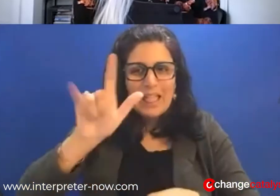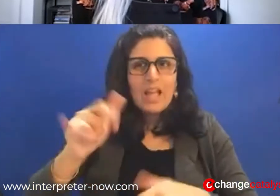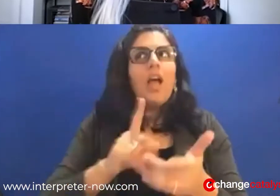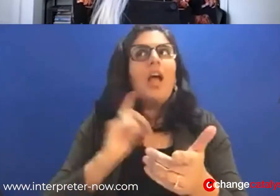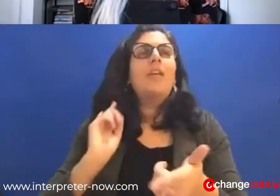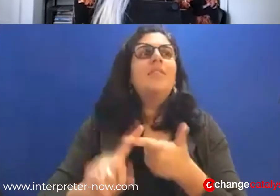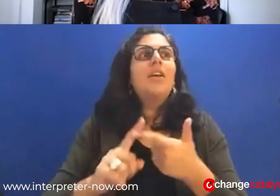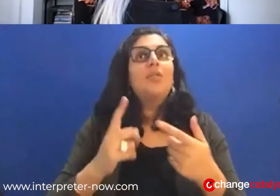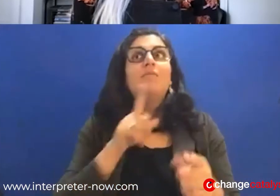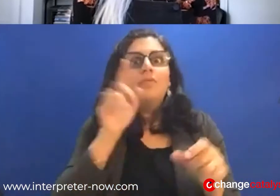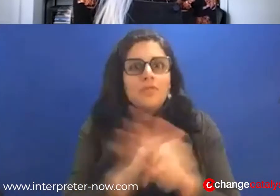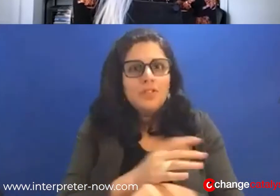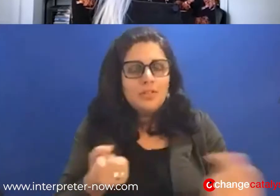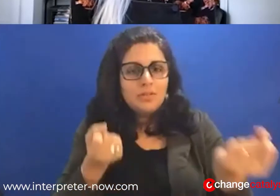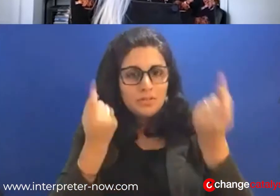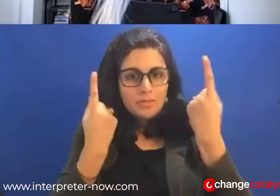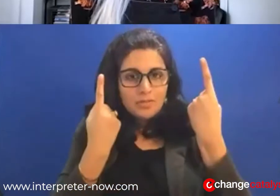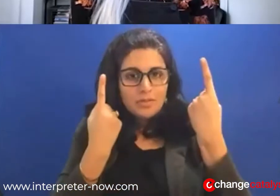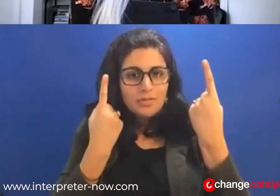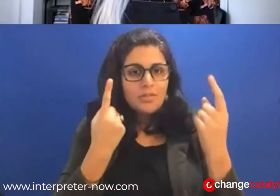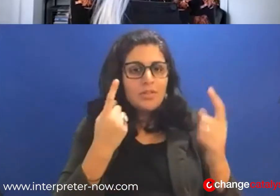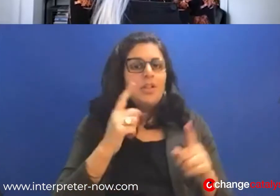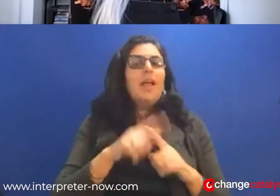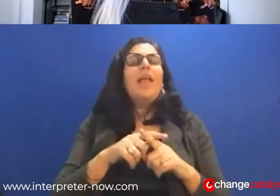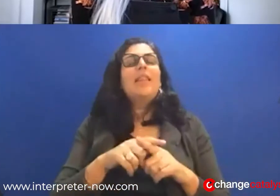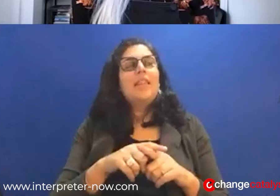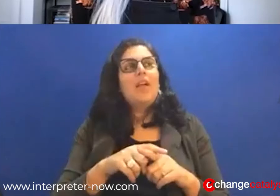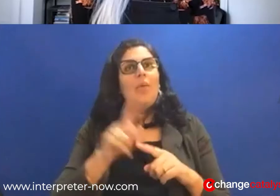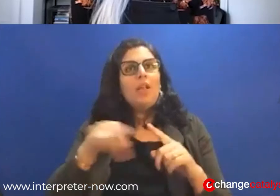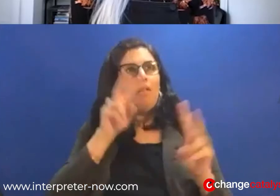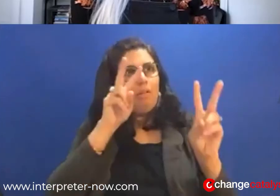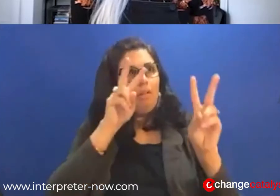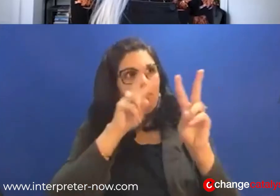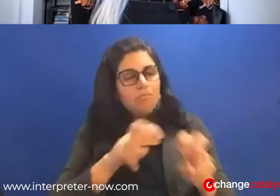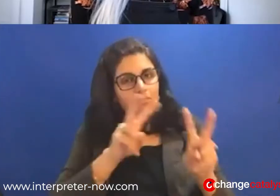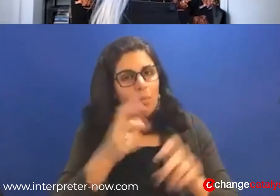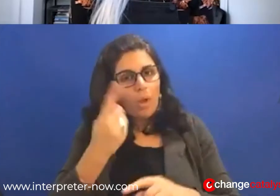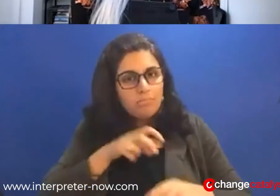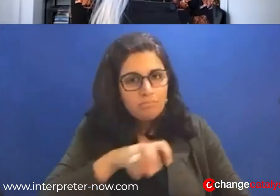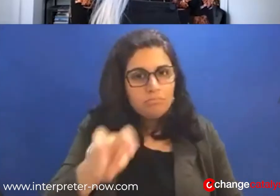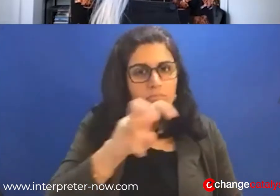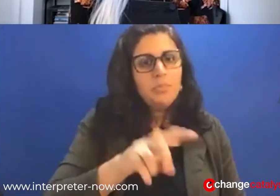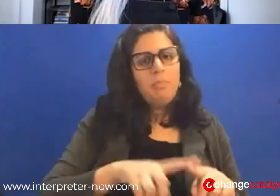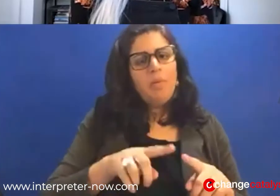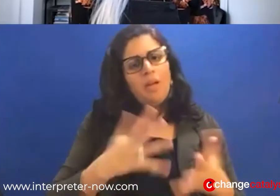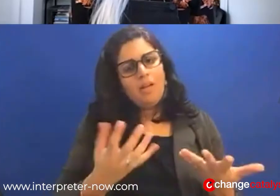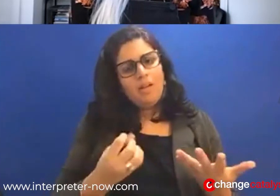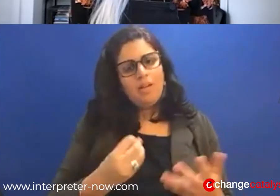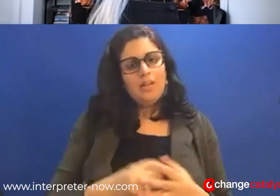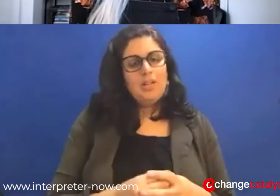And, of course, this is more individual allyship when you look at an individual person's trail. But there are also things that can be deduced, and we're actually filling in a lot of the